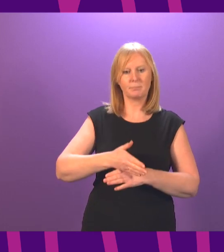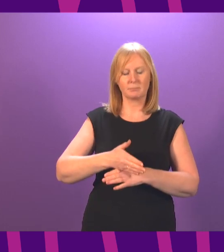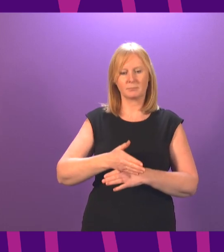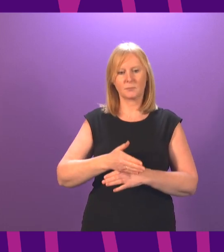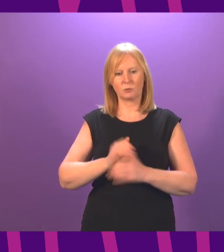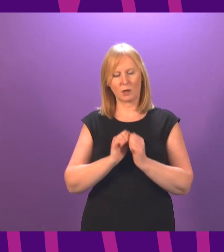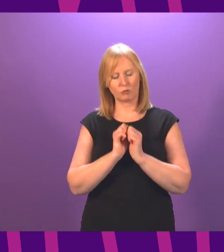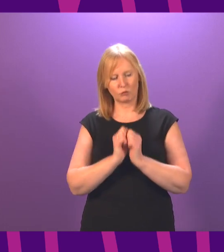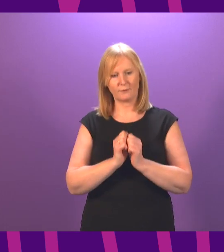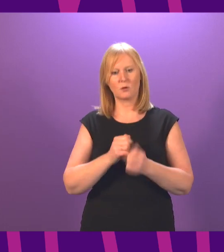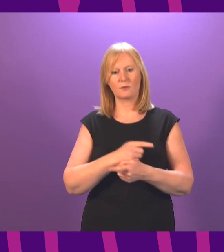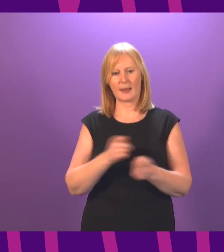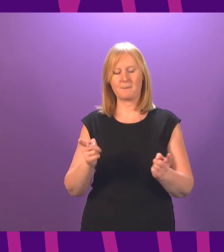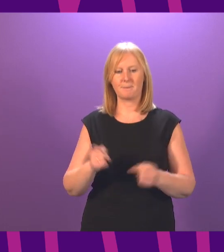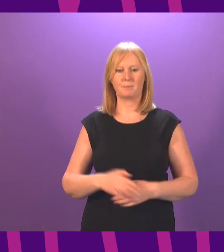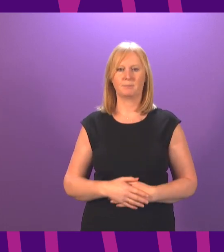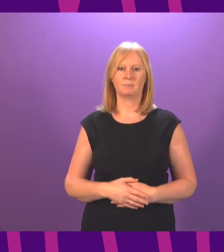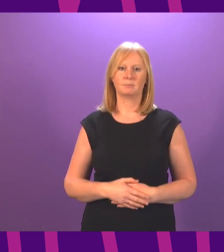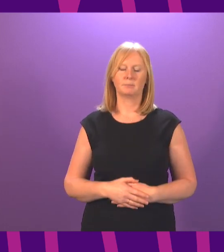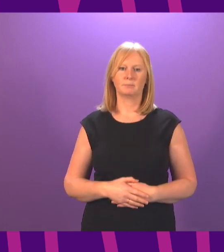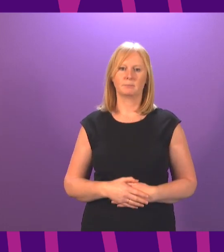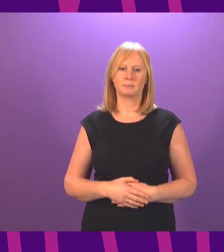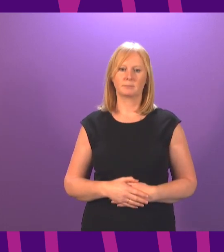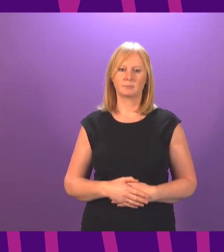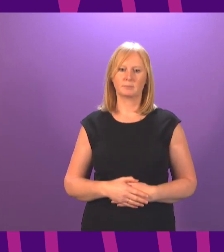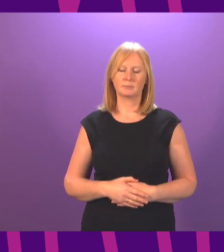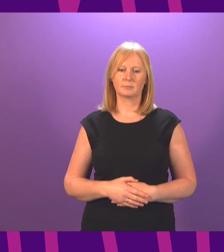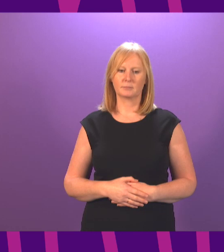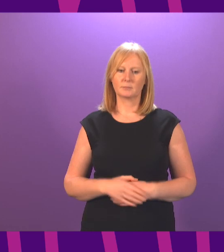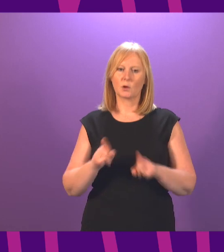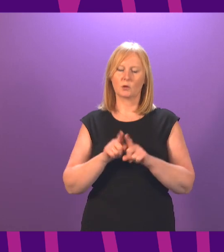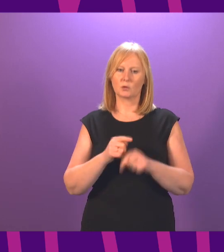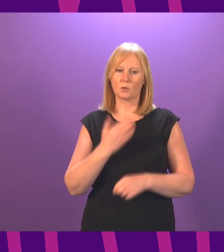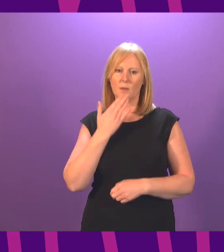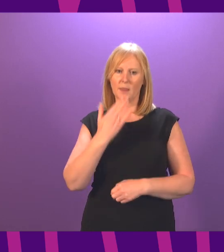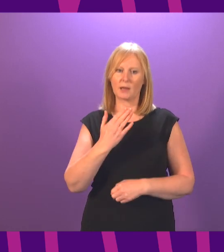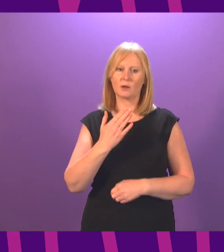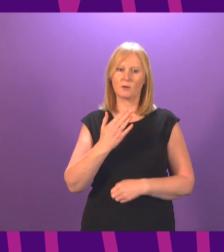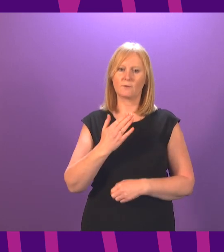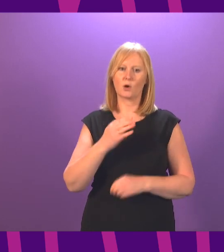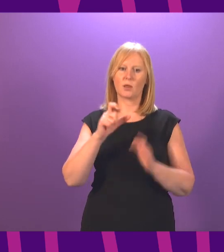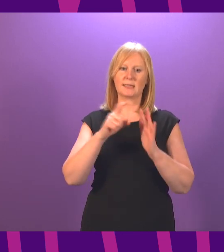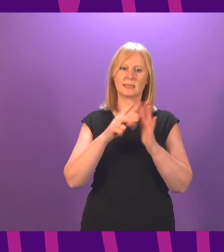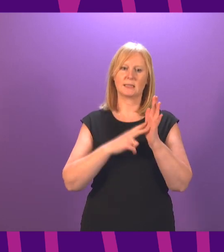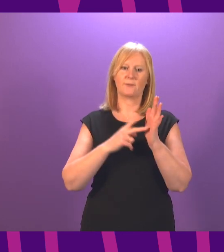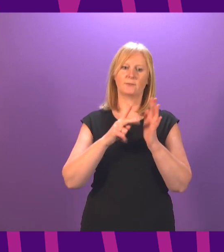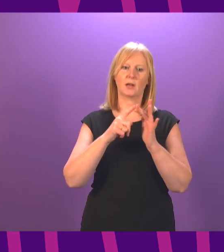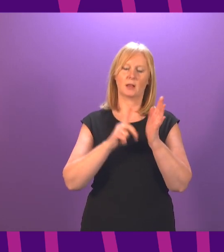We are all deeply grateful to them. I also thank the civil servants who support the Government—they